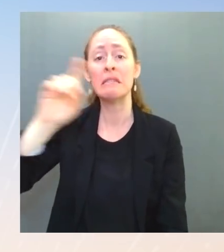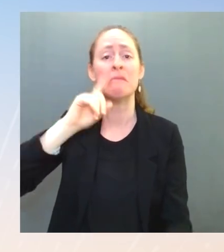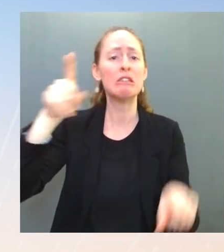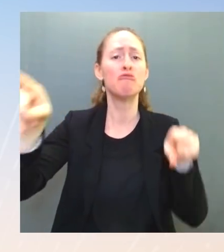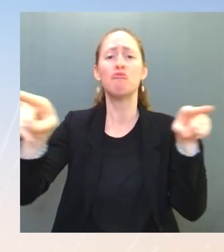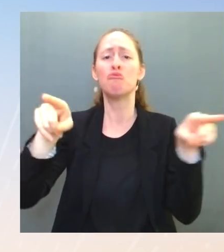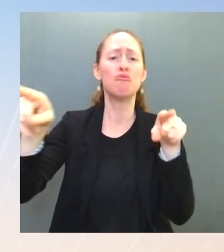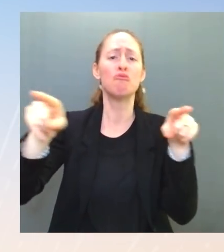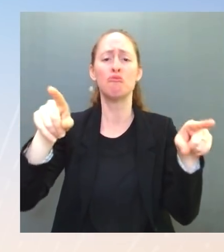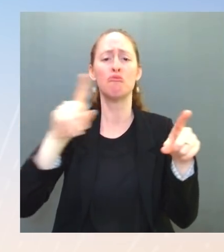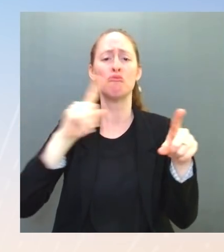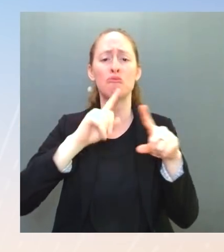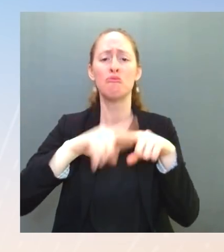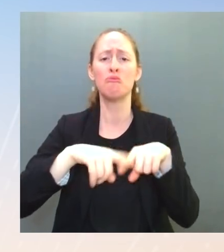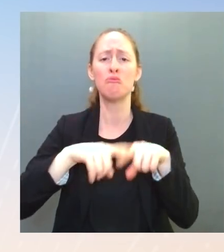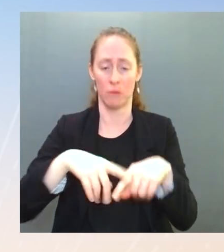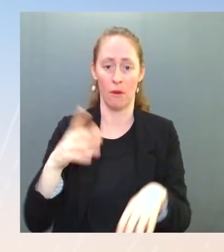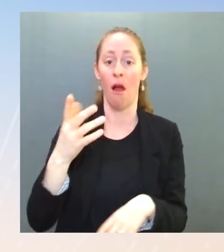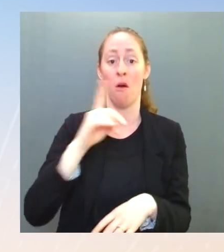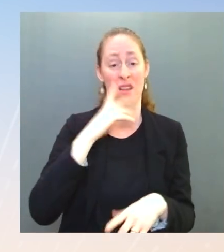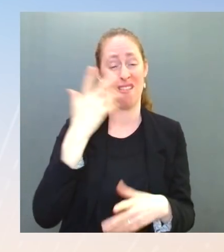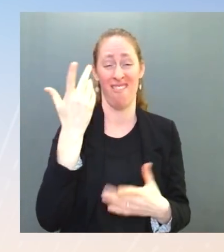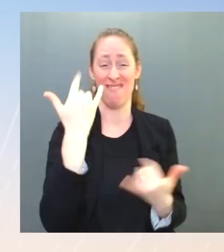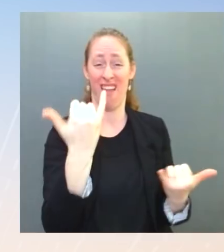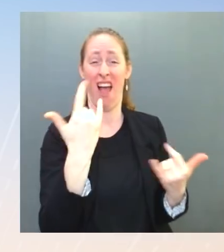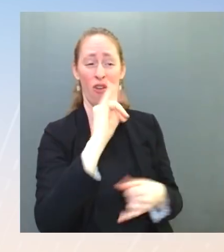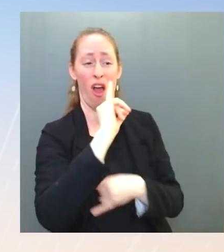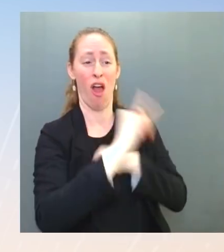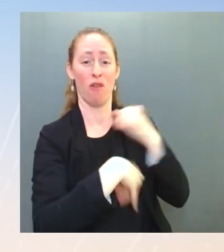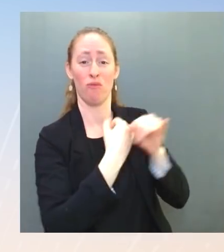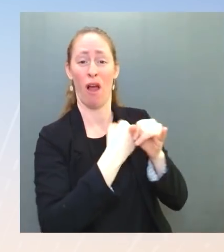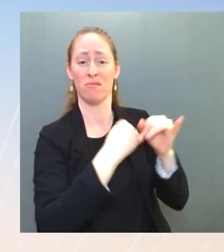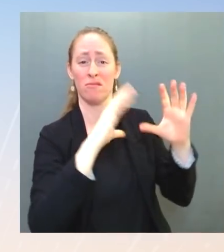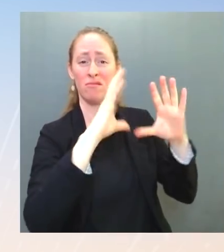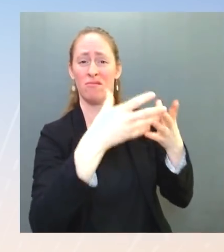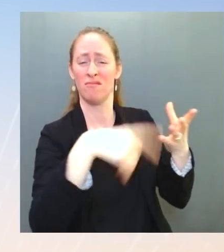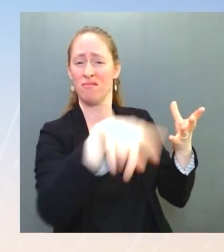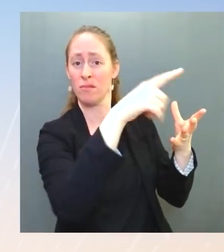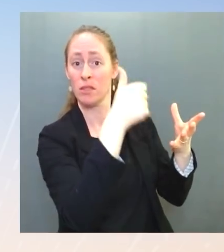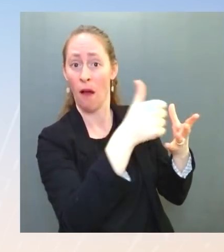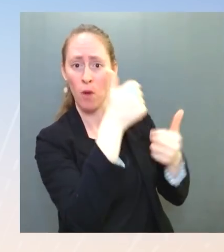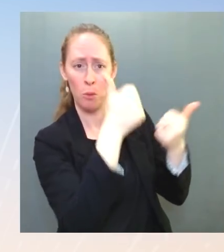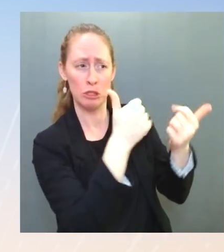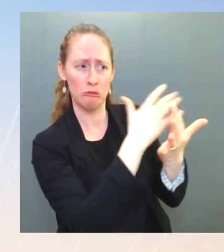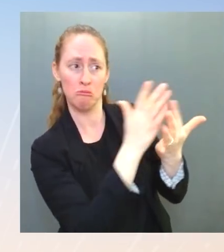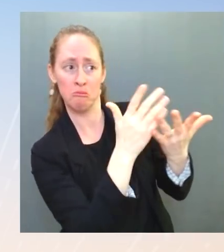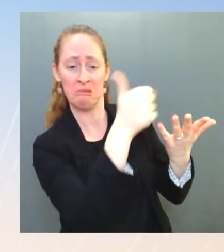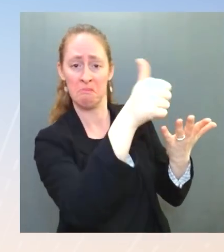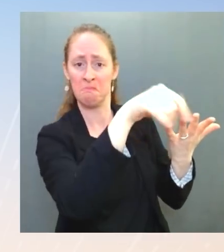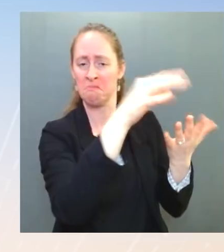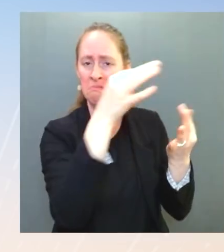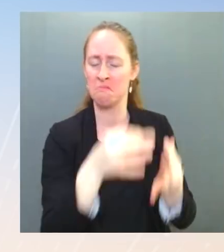what that looks like. Go ahead. The Press: Thank you, Jen. Does the US intend to return its diplomatic presence to Kyiv? Ms. Psaki: That is of course